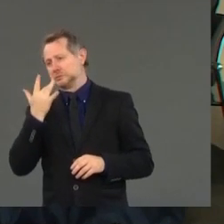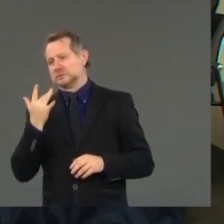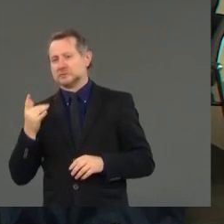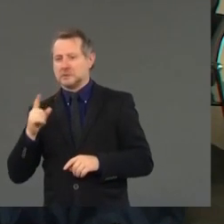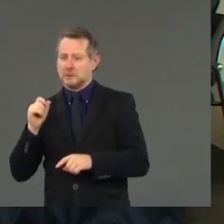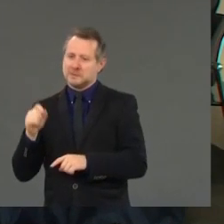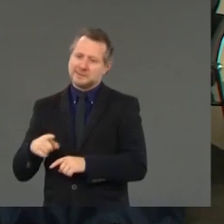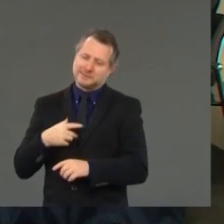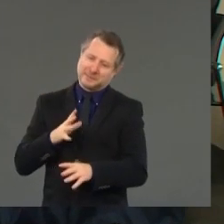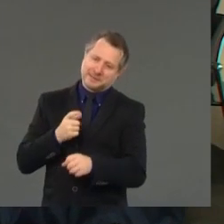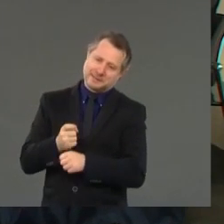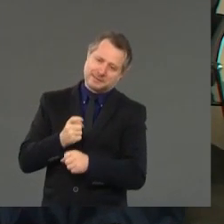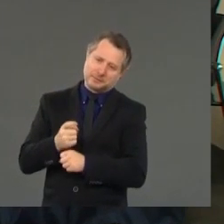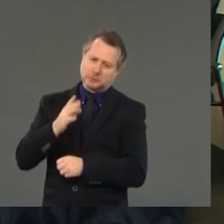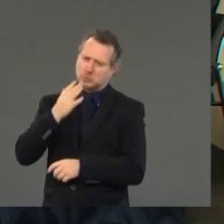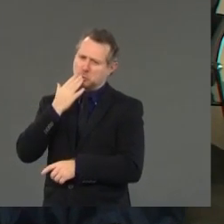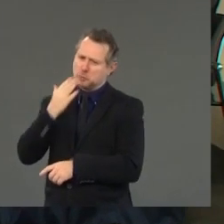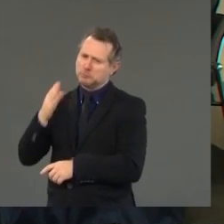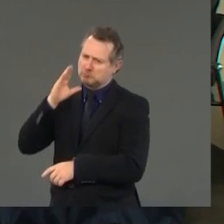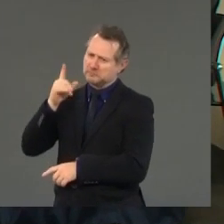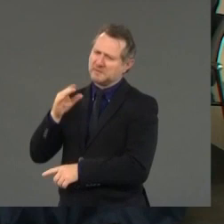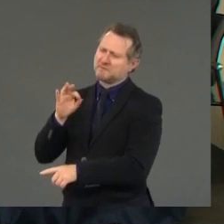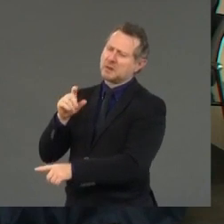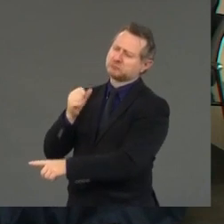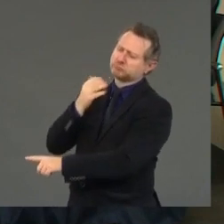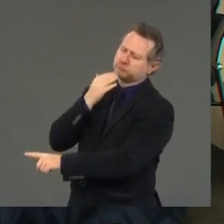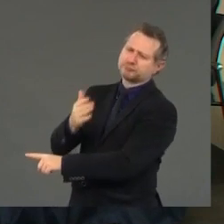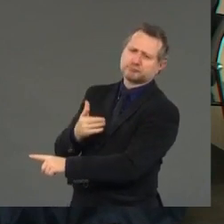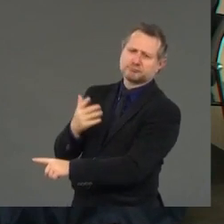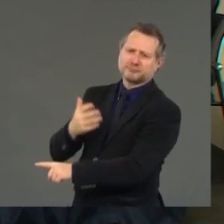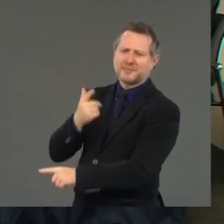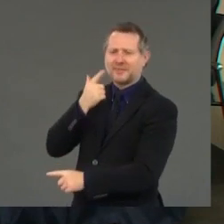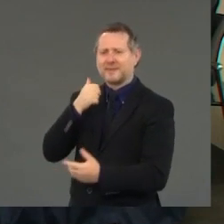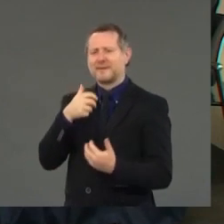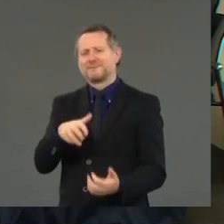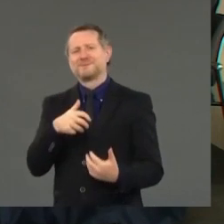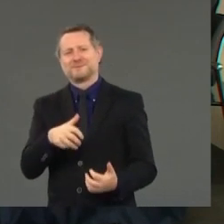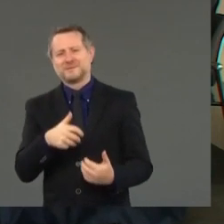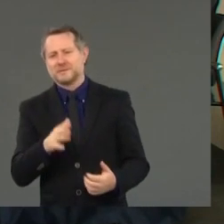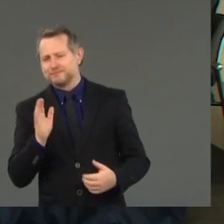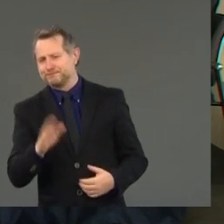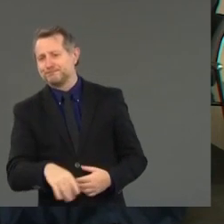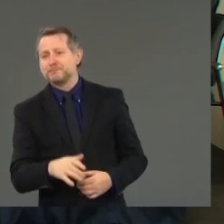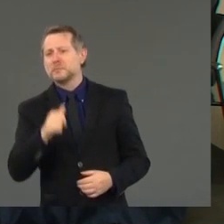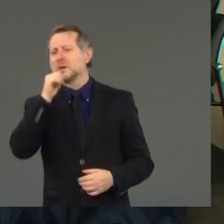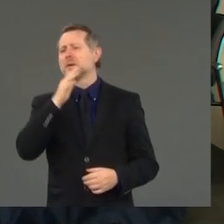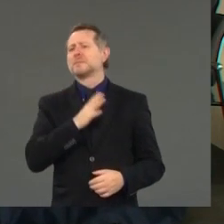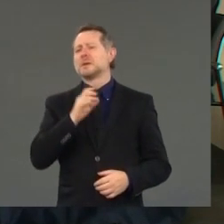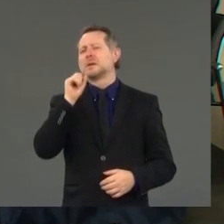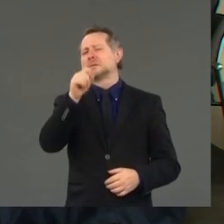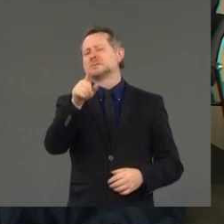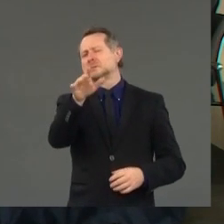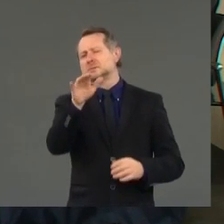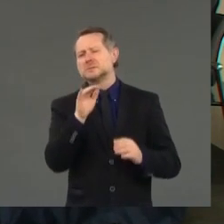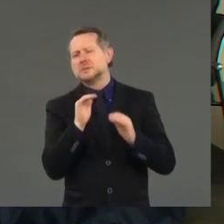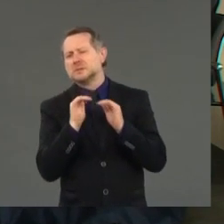CAN -- THEY ARE ALWAYS ANNOYING QUESTIONS, DID YOU EVER NOTICE THAT?